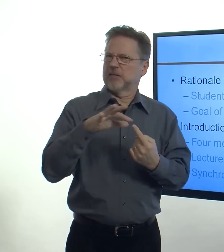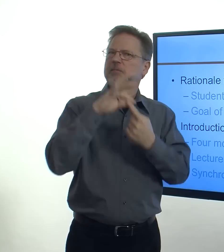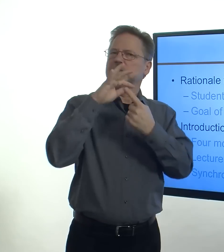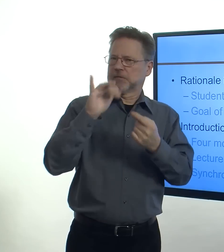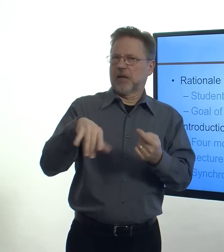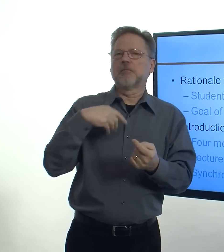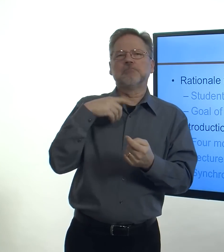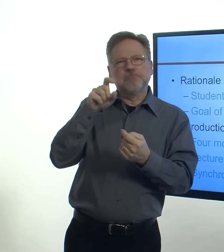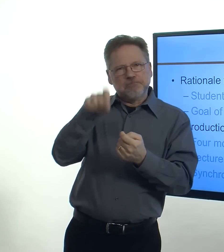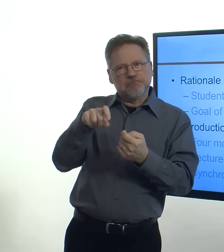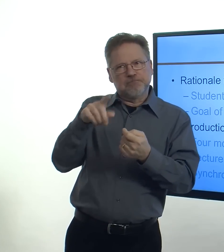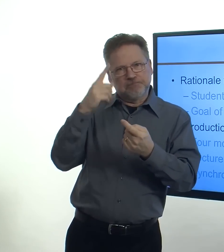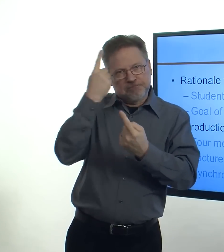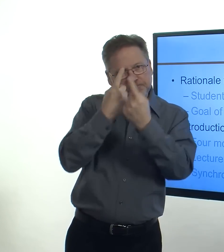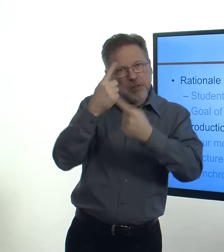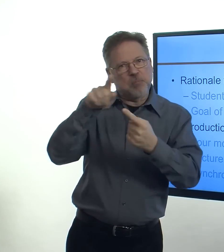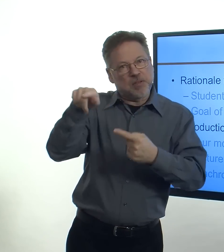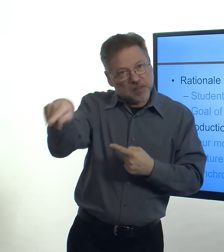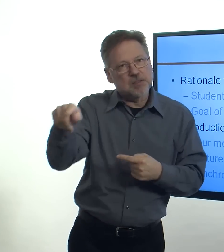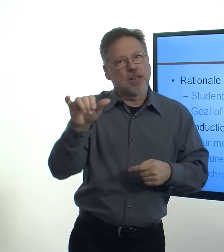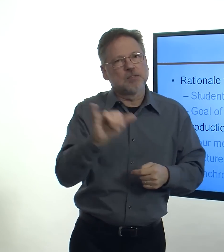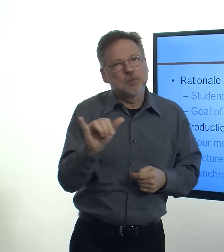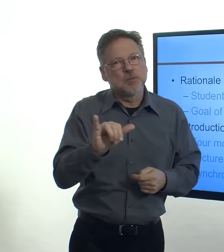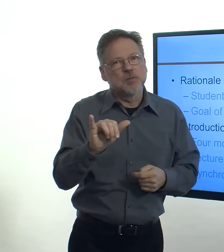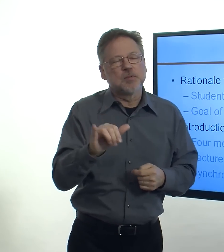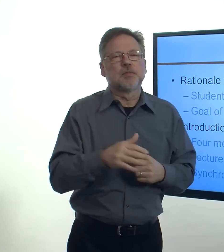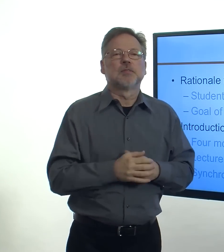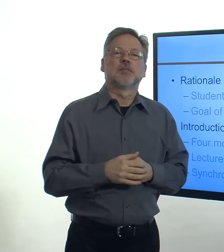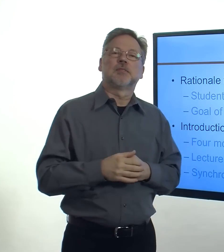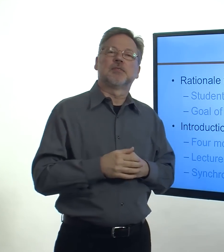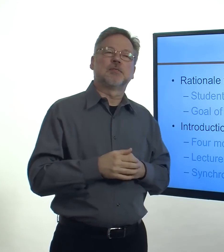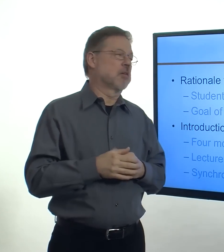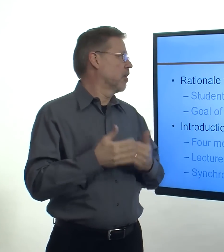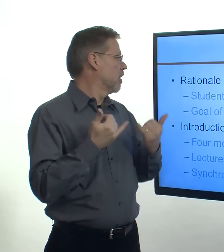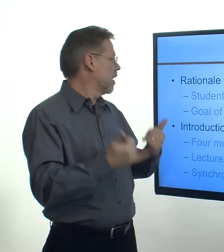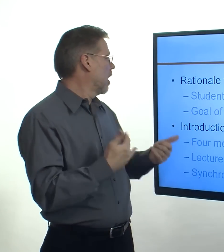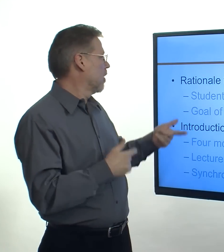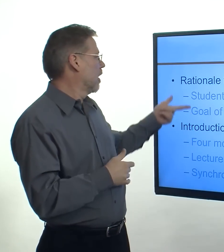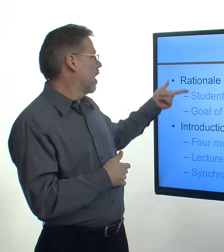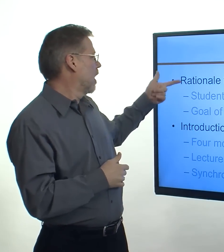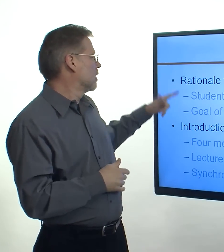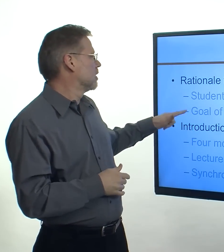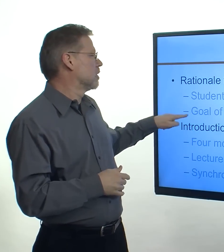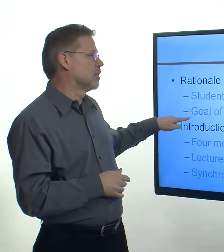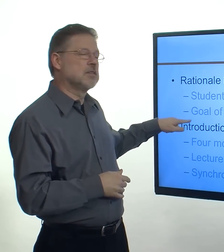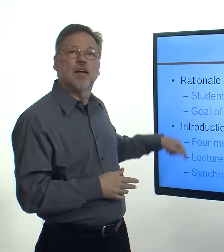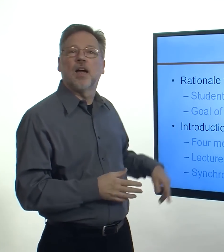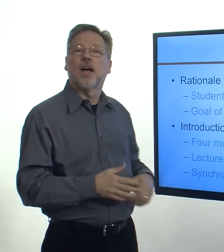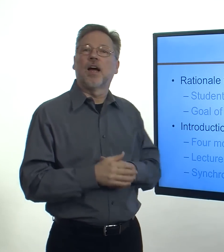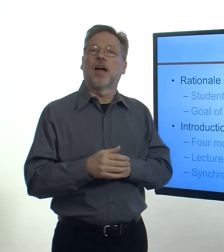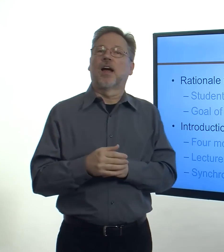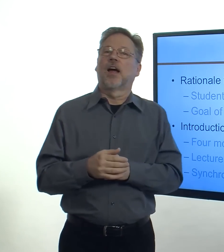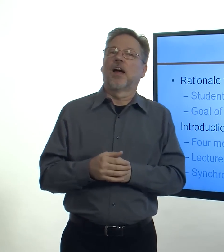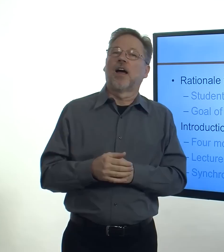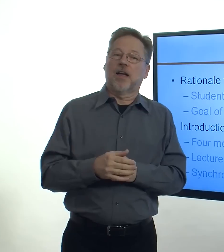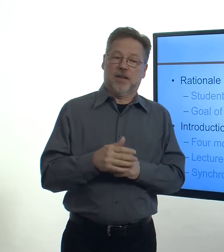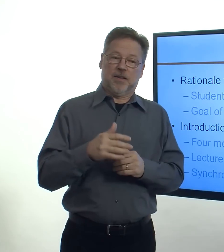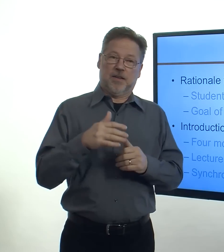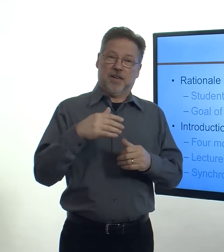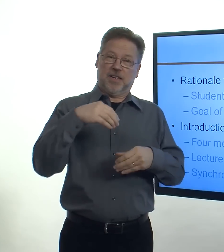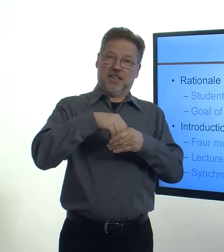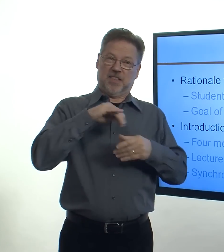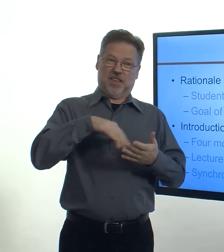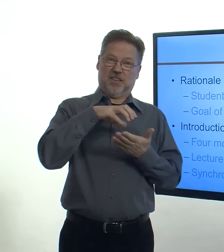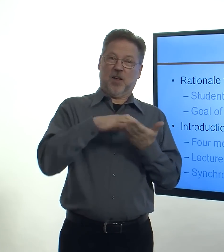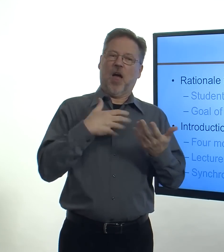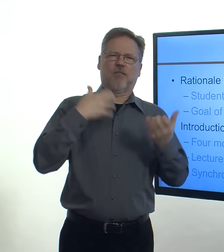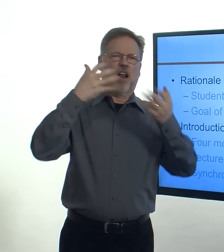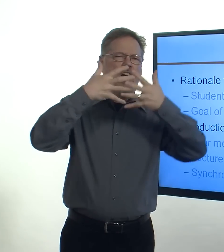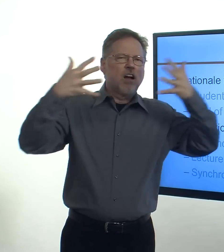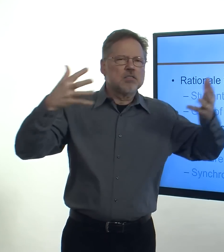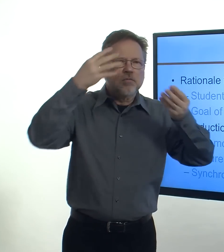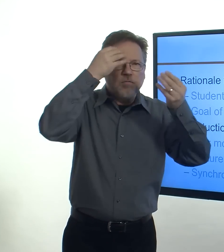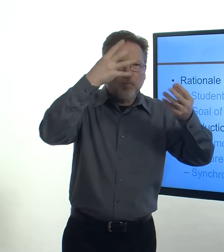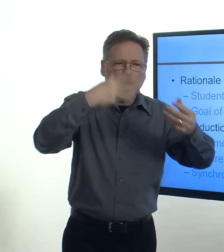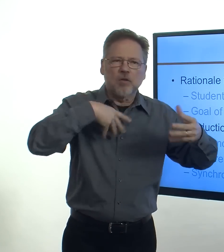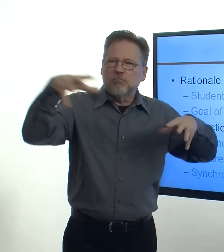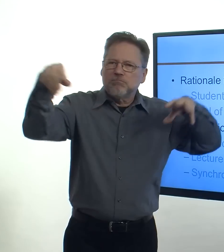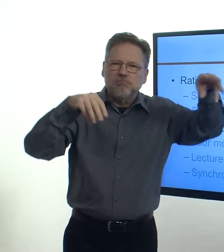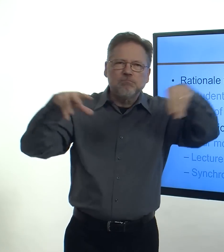this is a distinct audience that I thought about as well. In the course, I incorporated